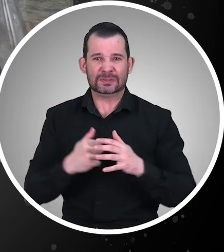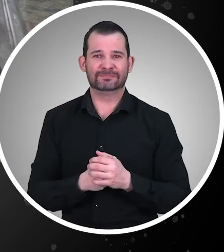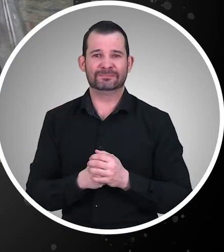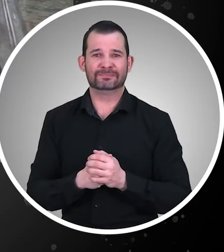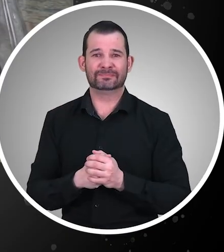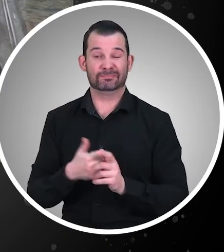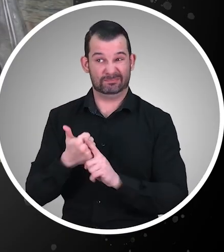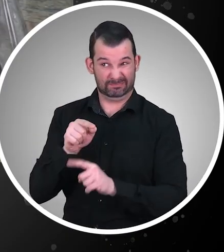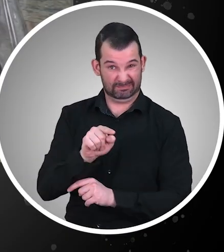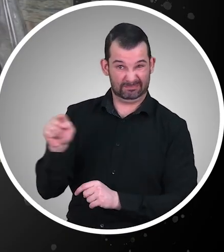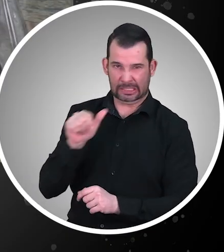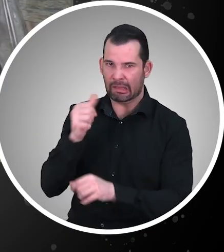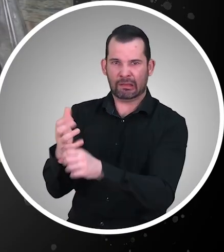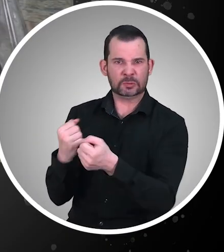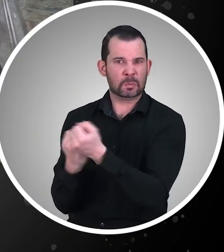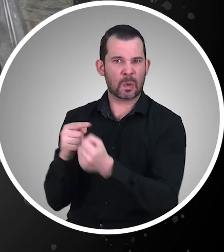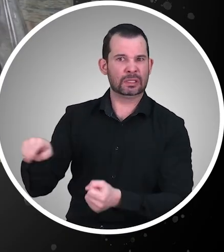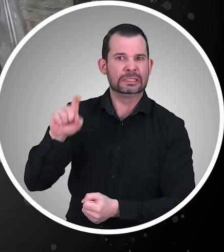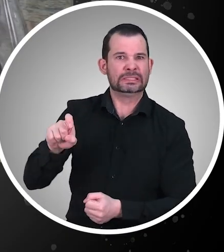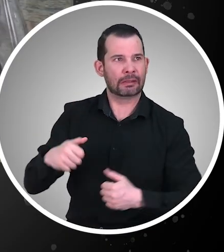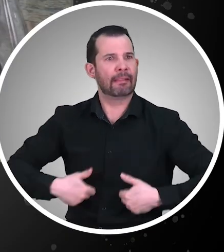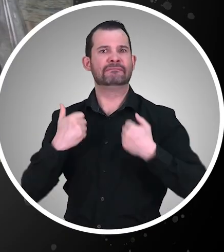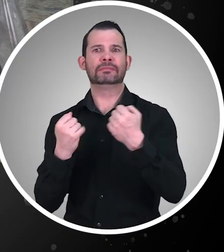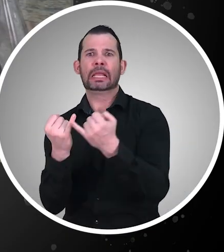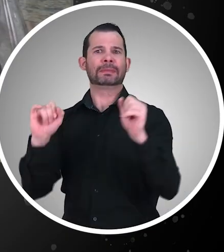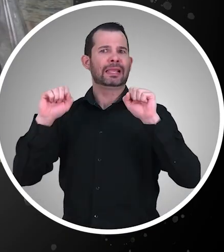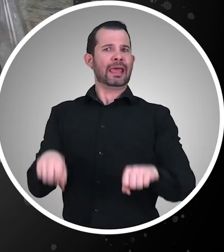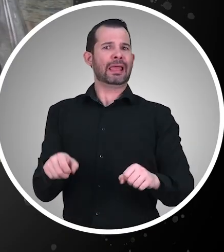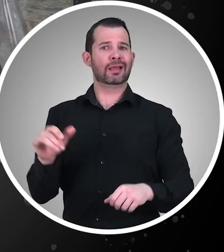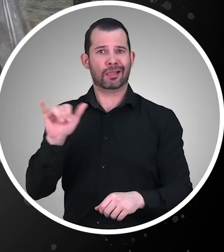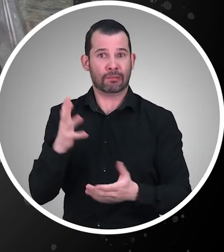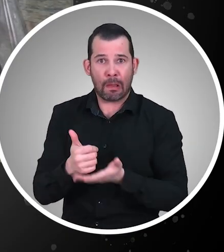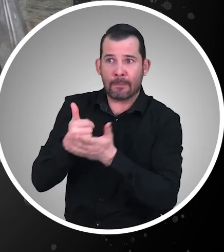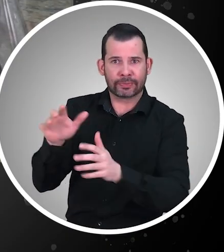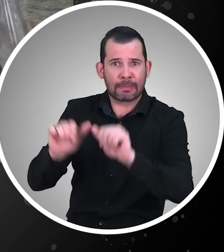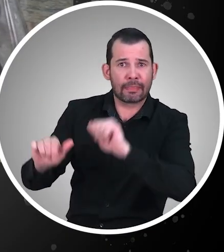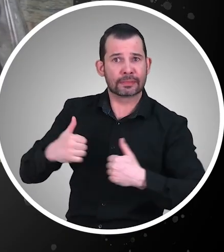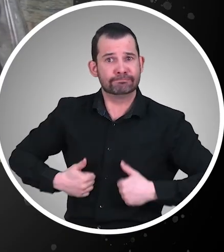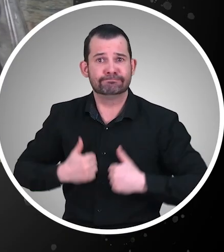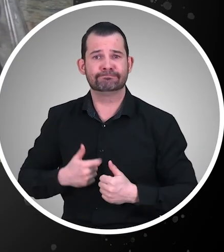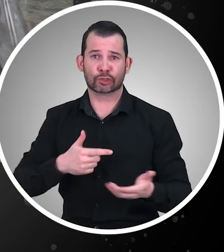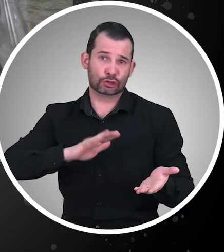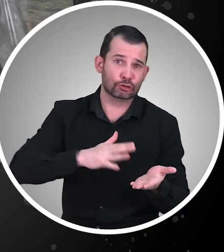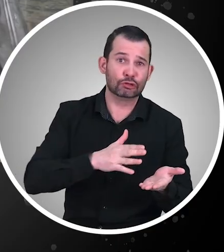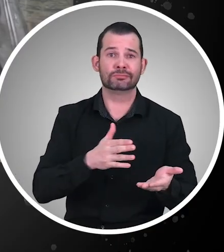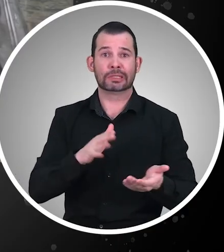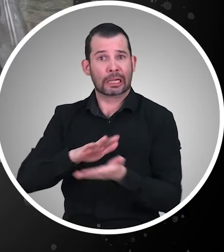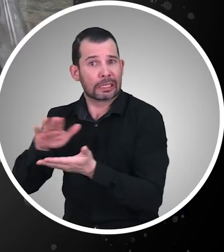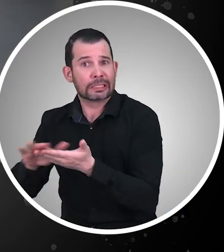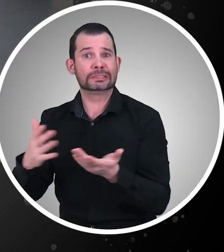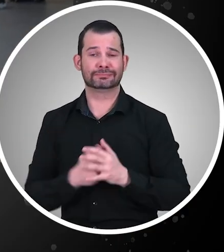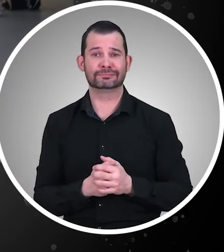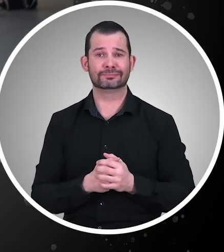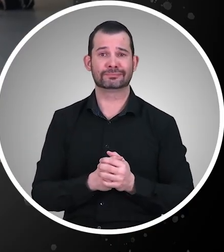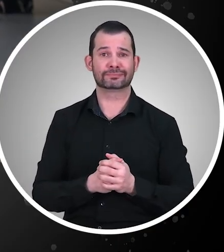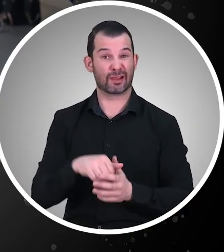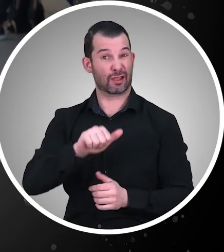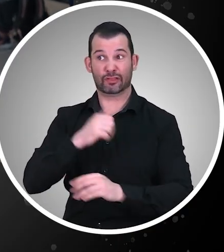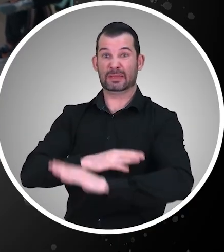They are not getting the support they need to live independently, like help with bathing, cooking and cleaning. Others face barriers